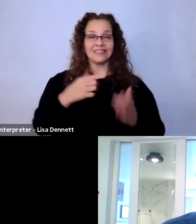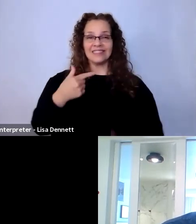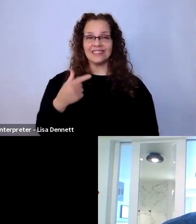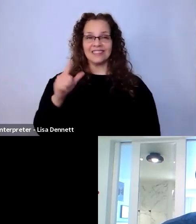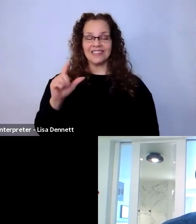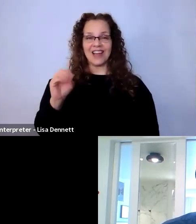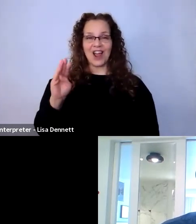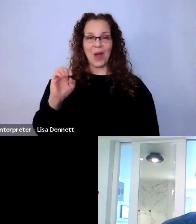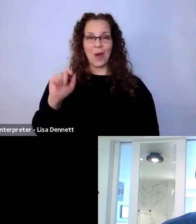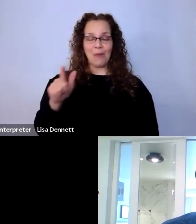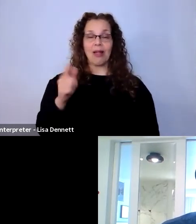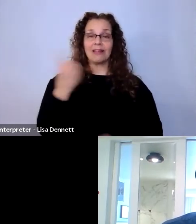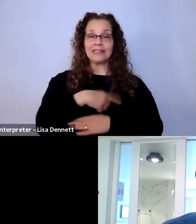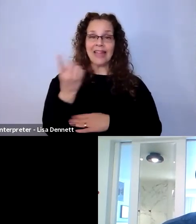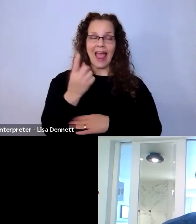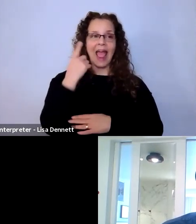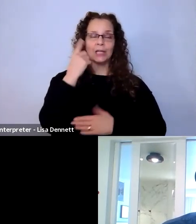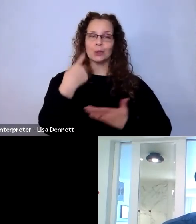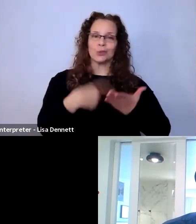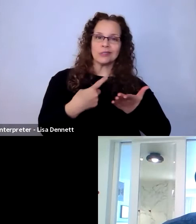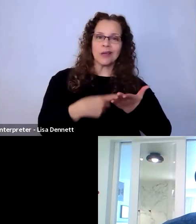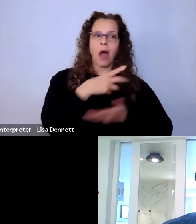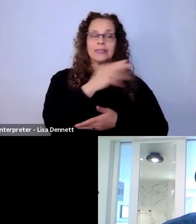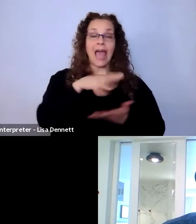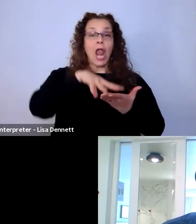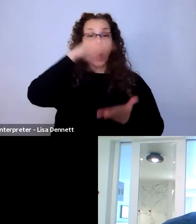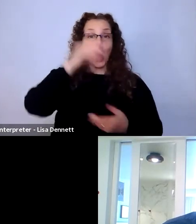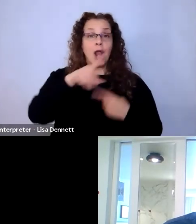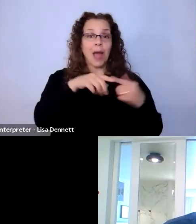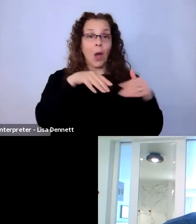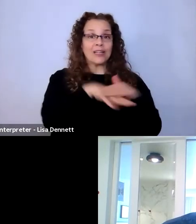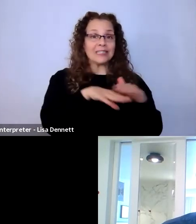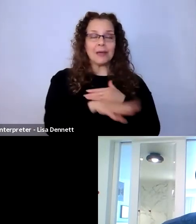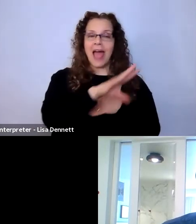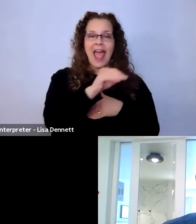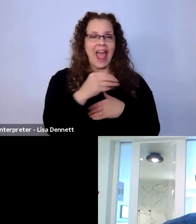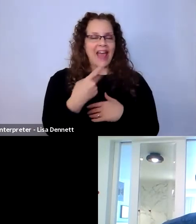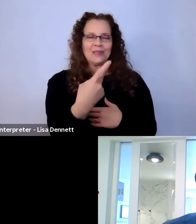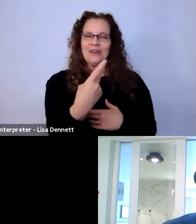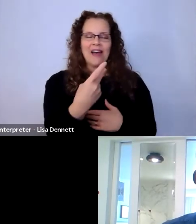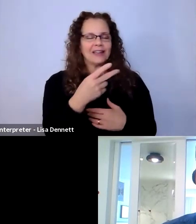accessibility and I think we got you were we both together got you your wish.